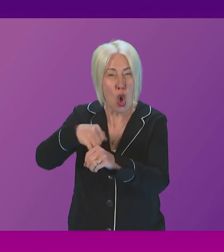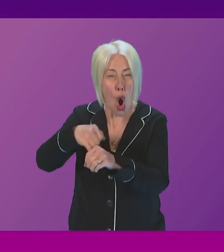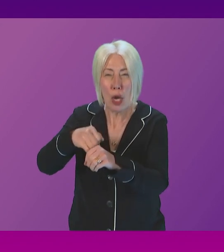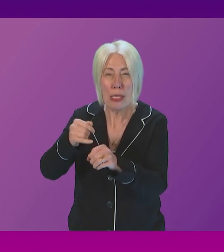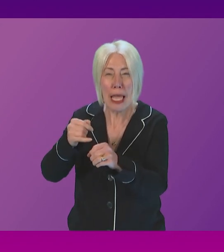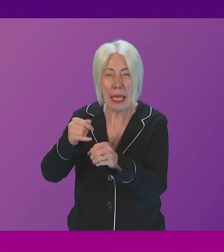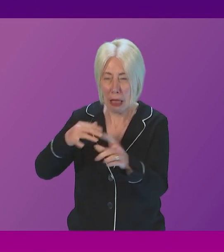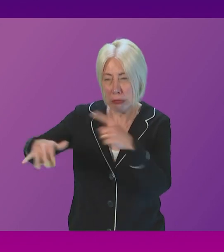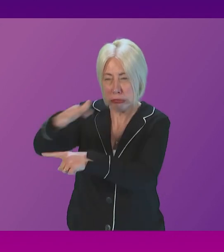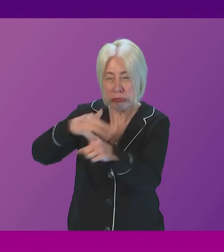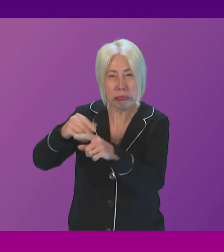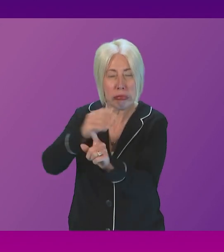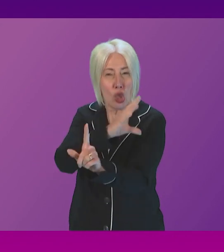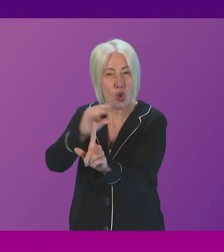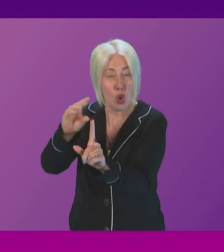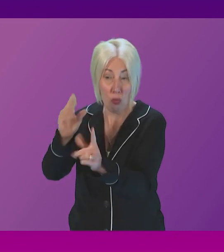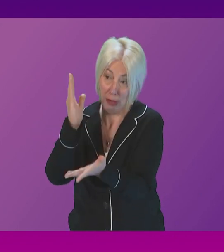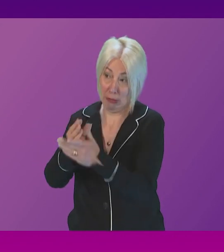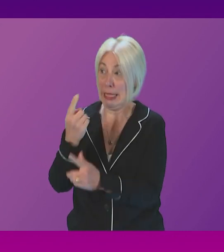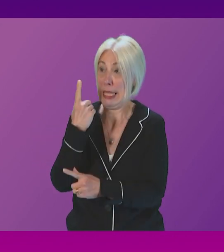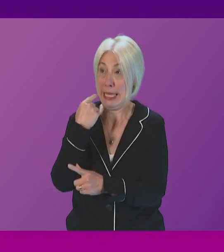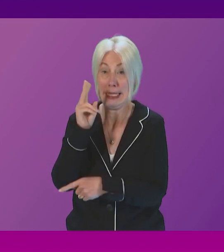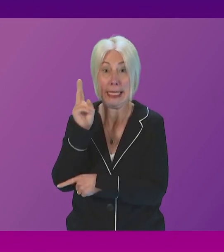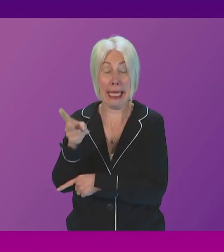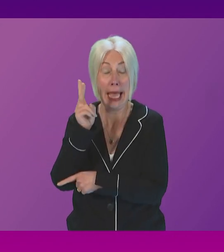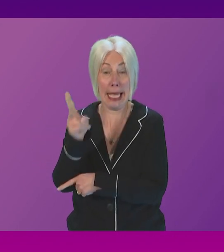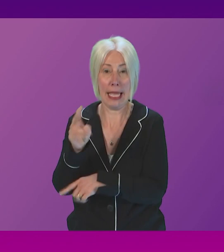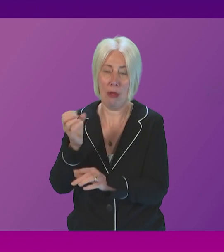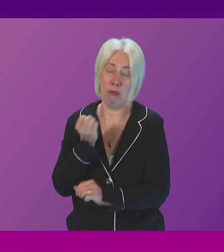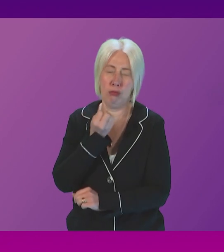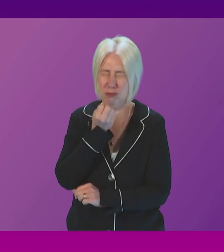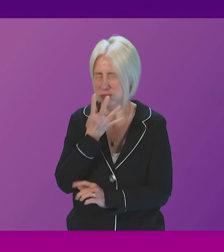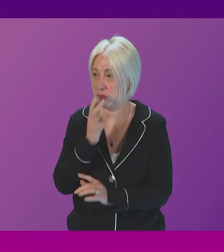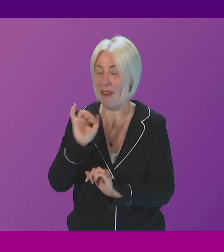Tory group, which was exemplified yesterday by the disgraceful language of Murdo Fraser,